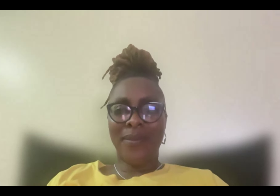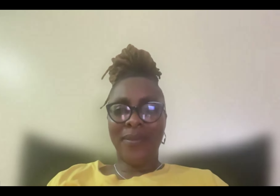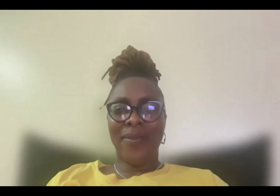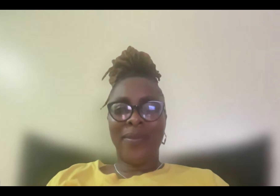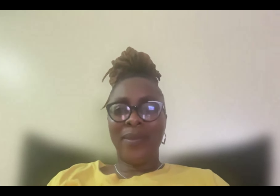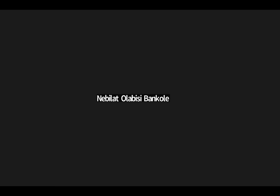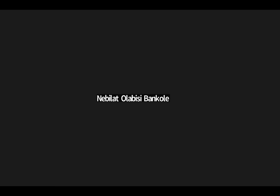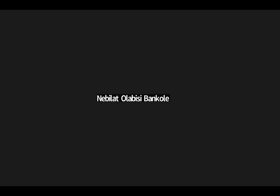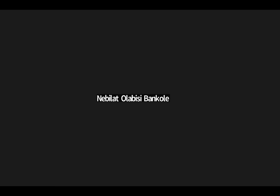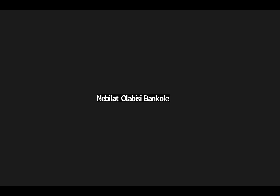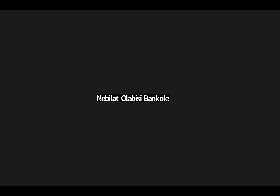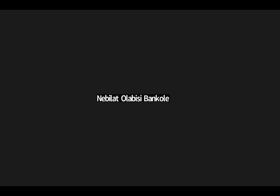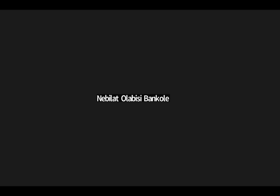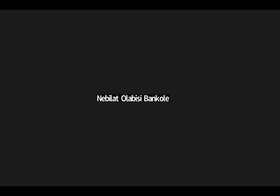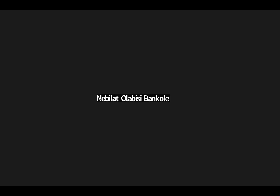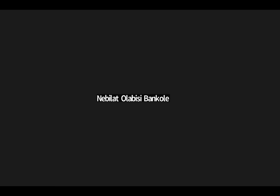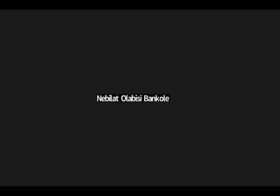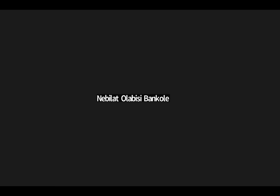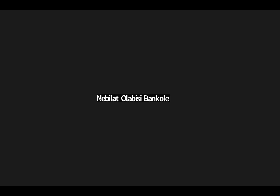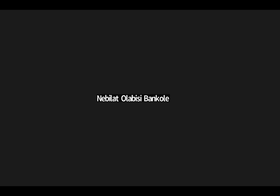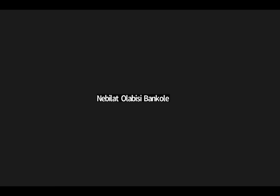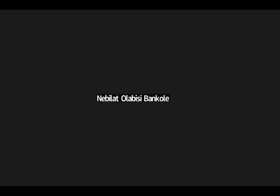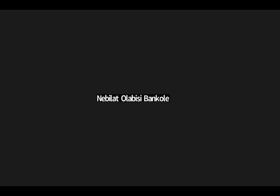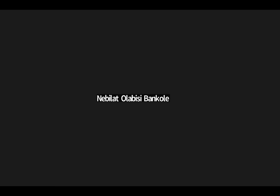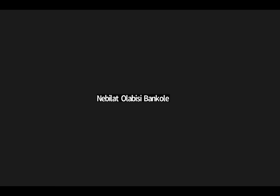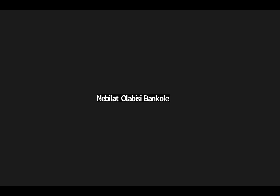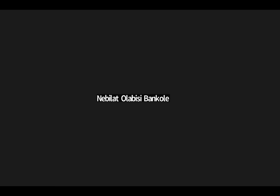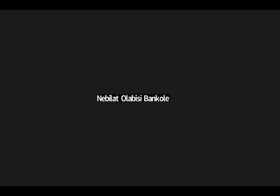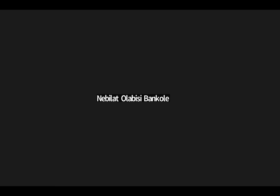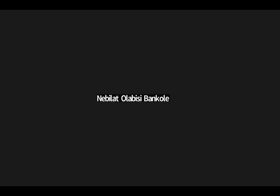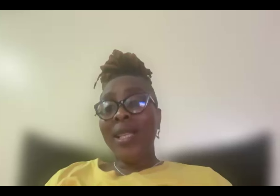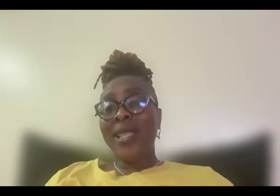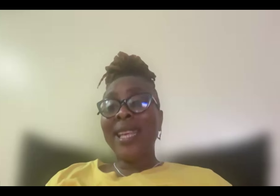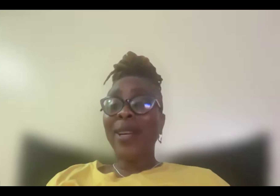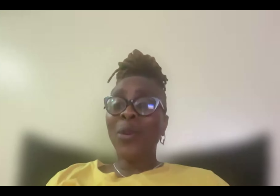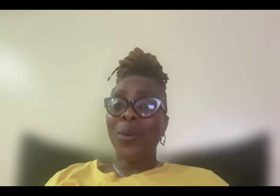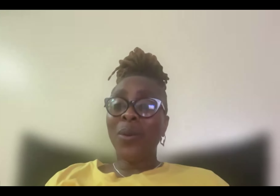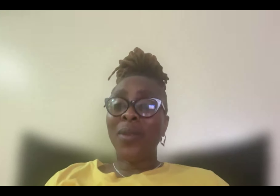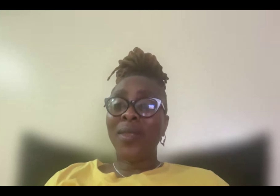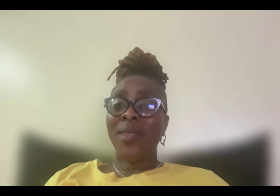sola bakre: Hmm. Nabilat Olabisi Bankole: I'll do my best, ma. Thank you. sola bakre: Okay, who is techno?